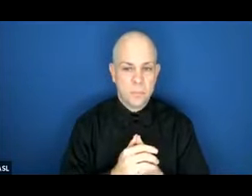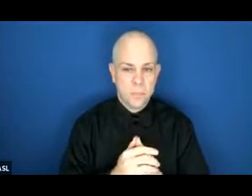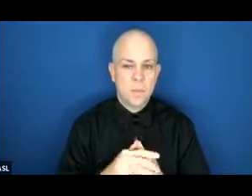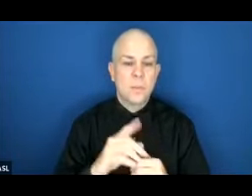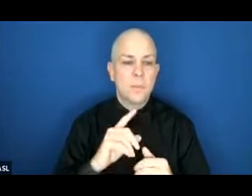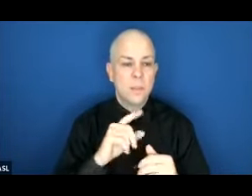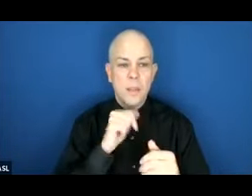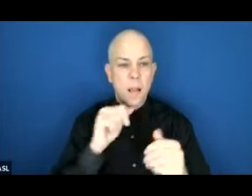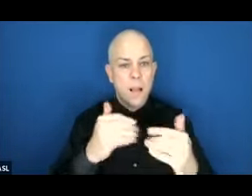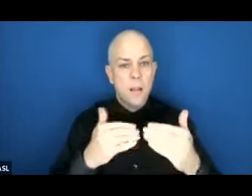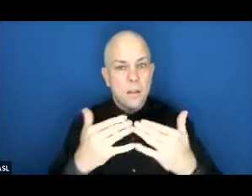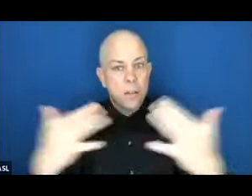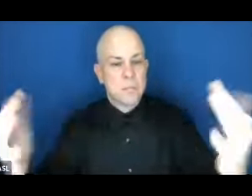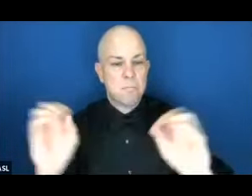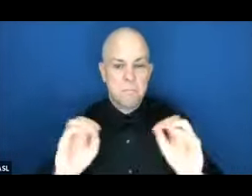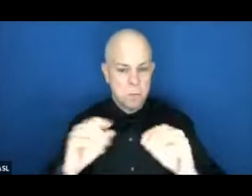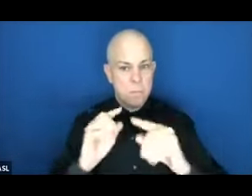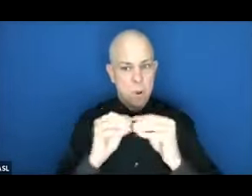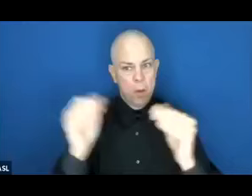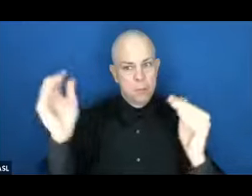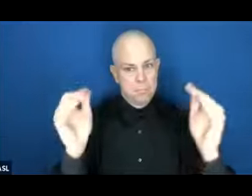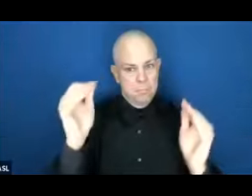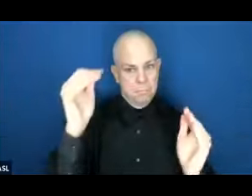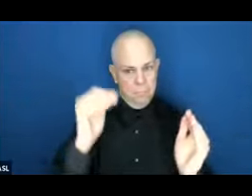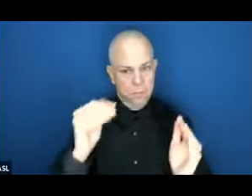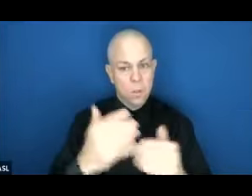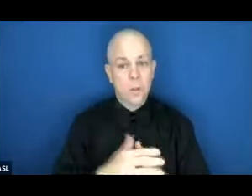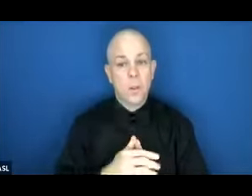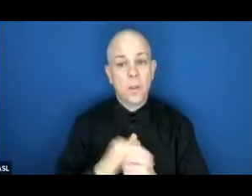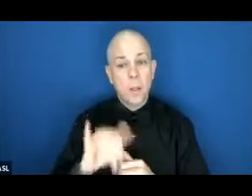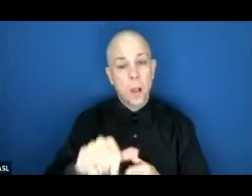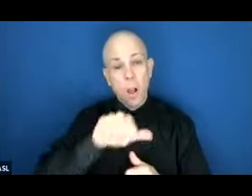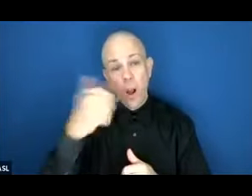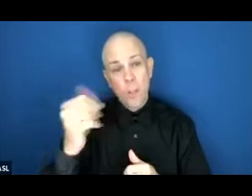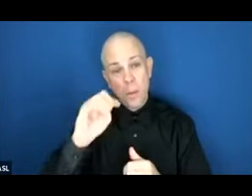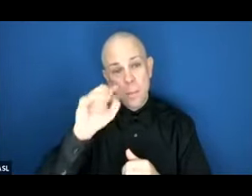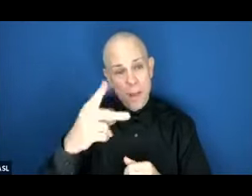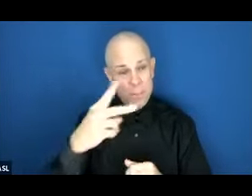guys remember the other maps essentially right along this edge line